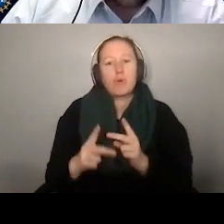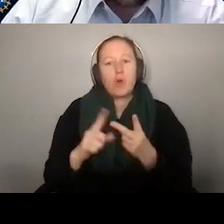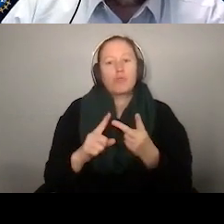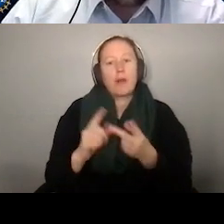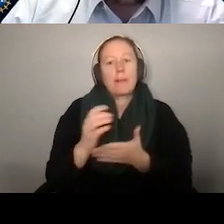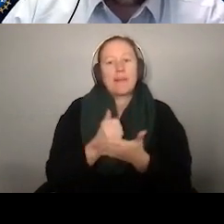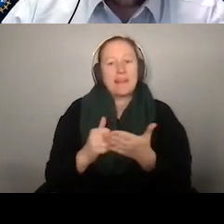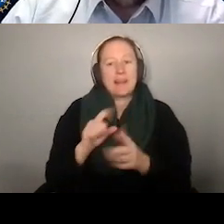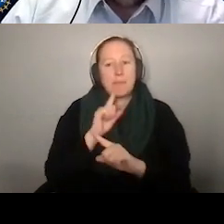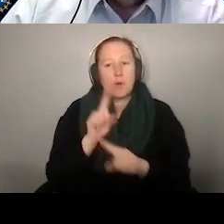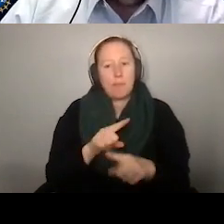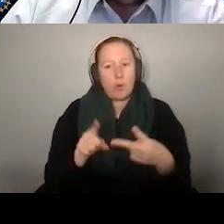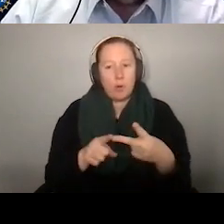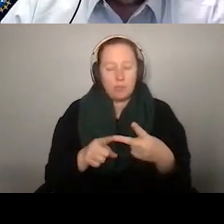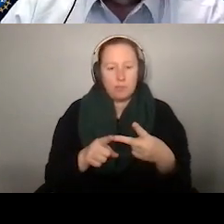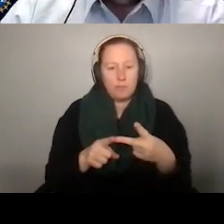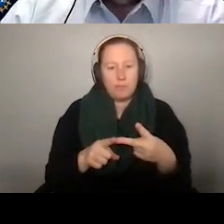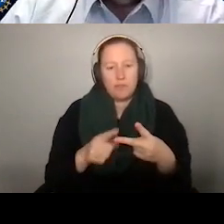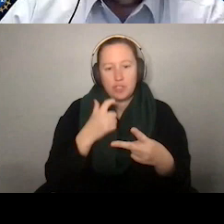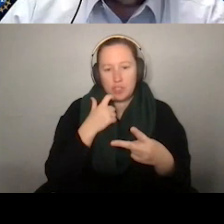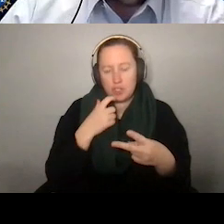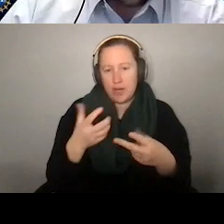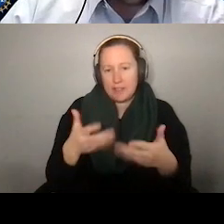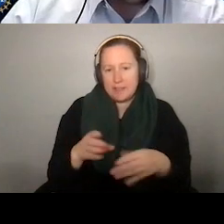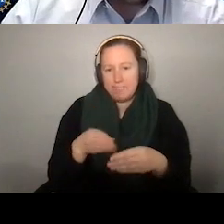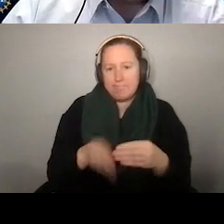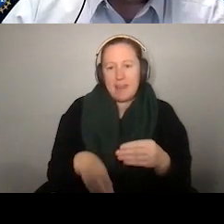which had just ended in November.